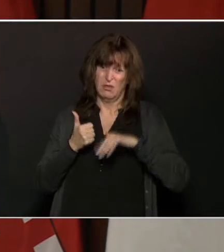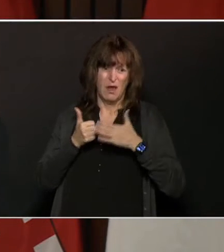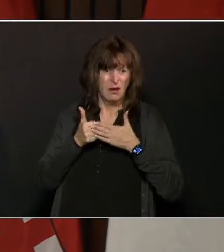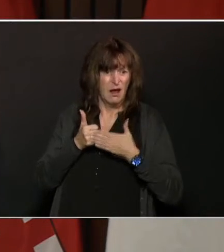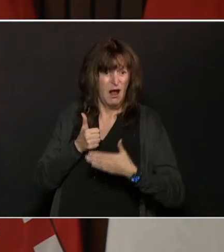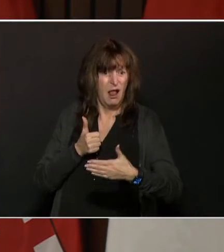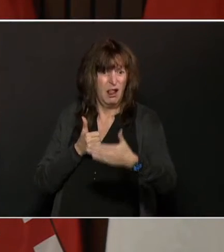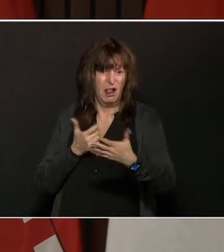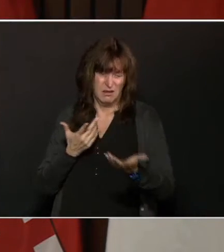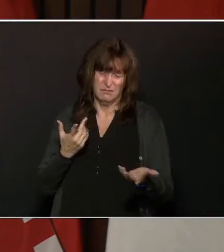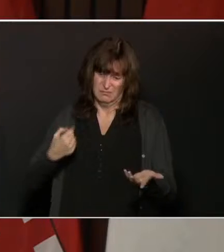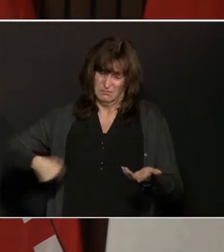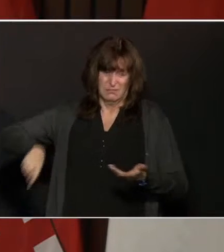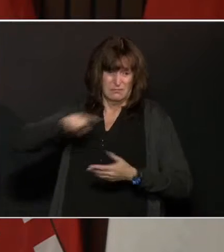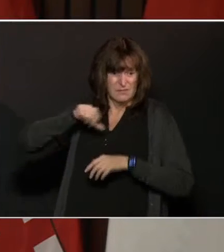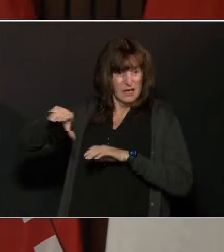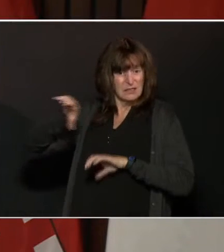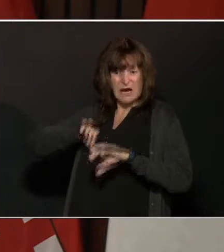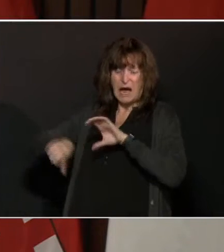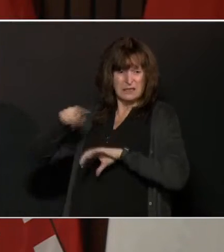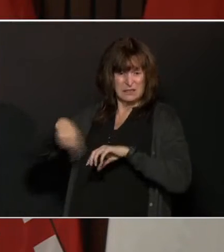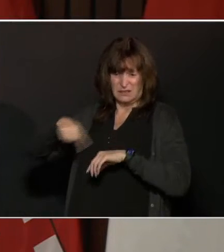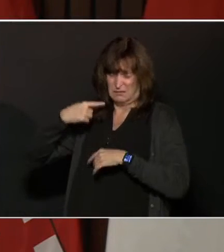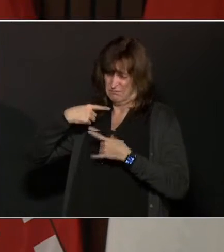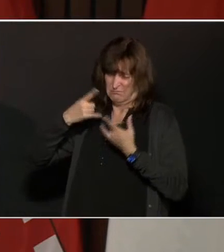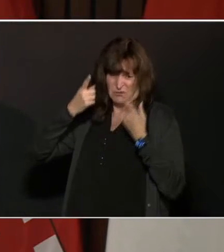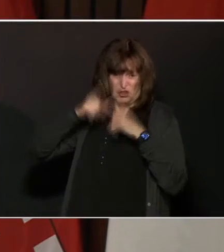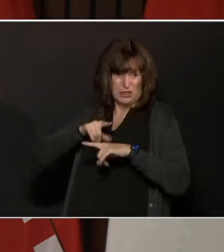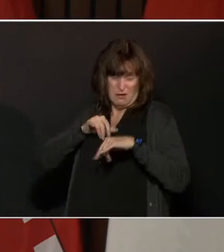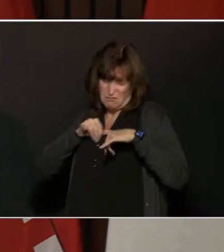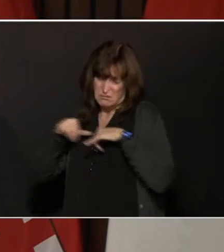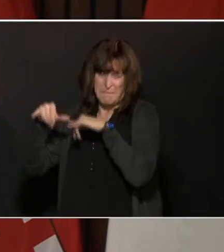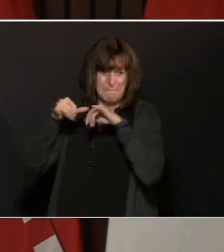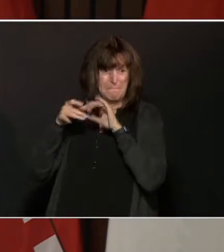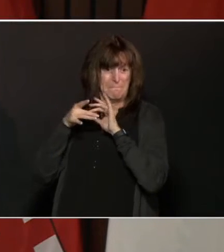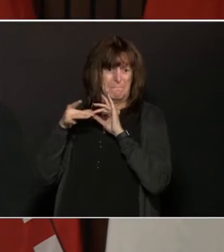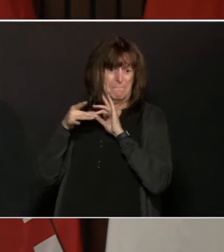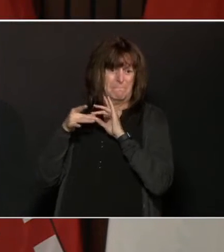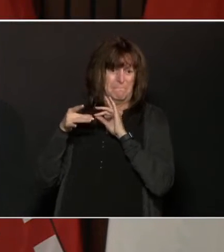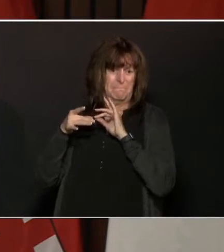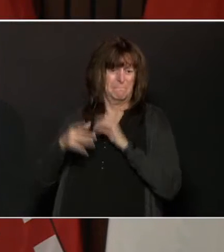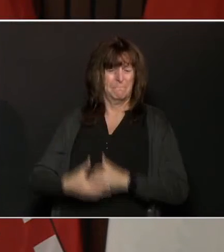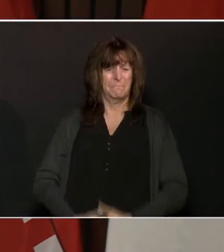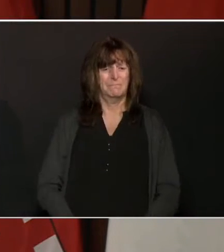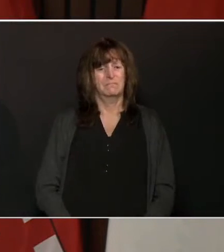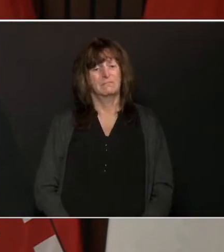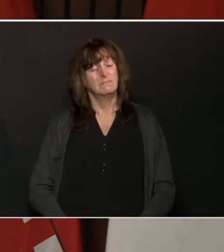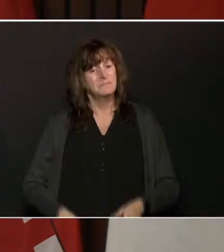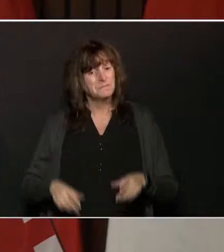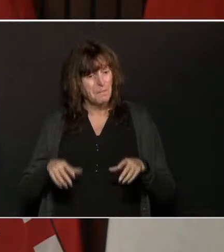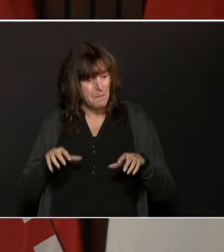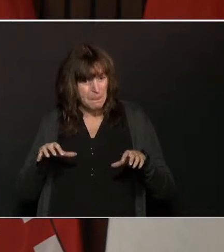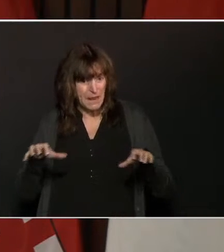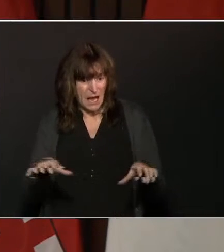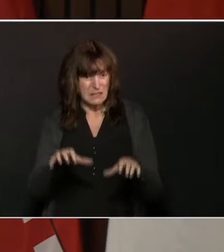THAT LEAD TO HIGHER SPREAD A LITTLE HIGHER LITTLE HIGHER EXPOSURE AND HIGHER LITTLE HIGHER EXPOSURE AND HIGHER SPREAD LITTLE HIGHER EXPOSURE AND HIGHER SPREAD OF LITTLE HIGHER EXPOSURE AND HIGHER SPREAD OF THE